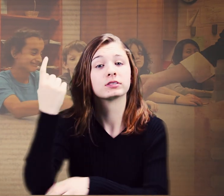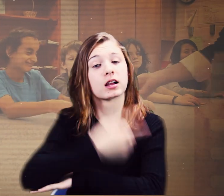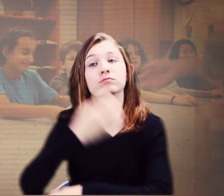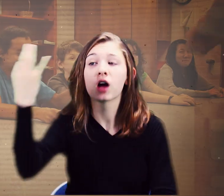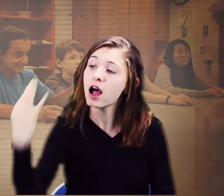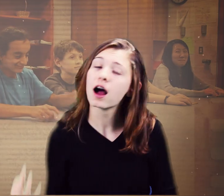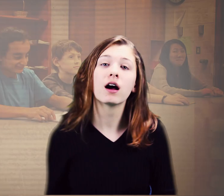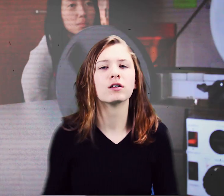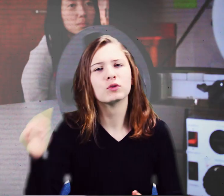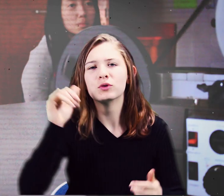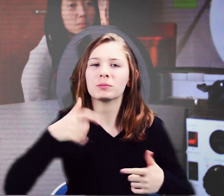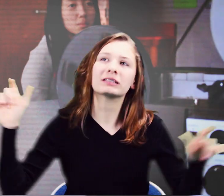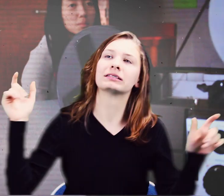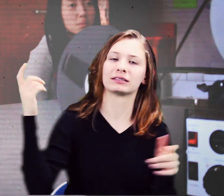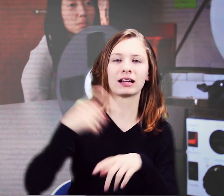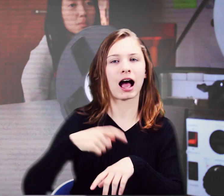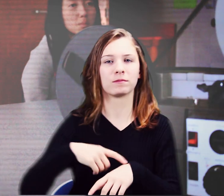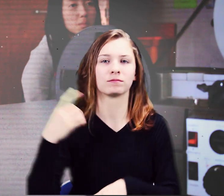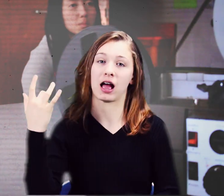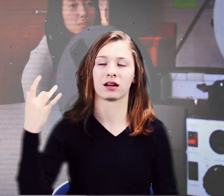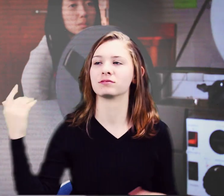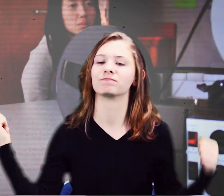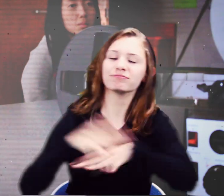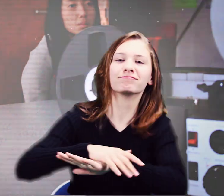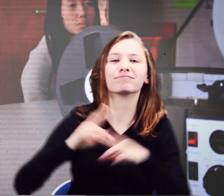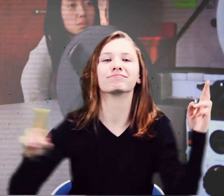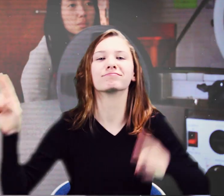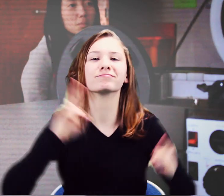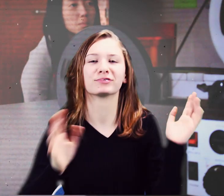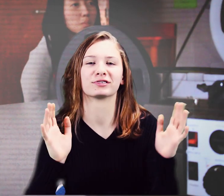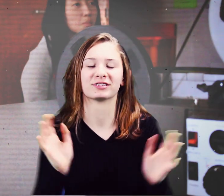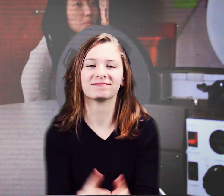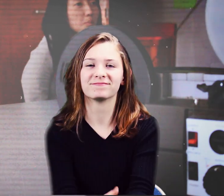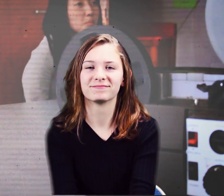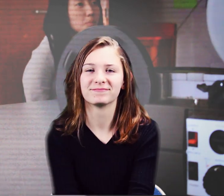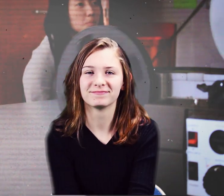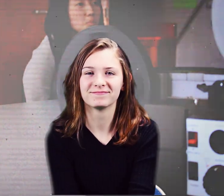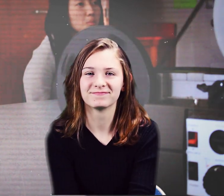Friday film days were a big deal to us. During the movie we could chat.